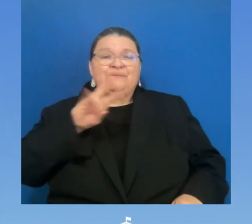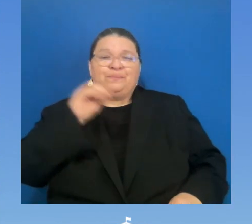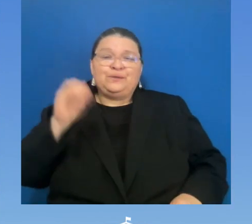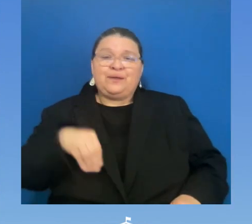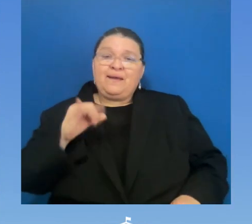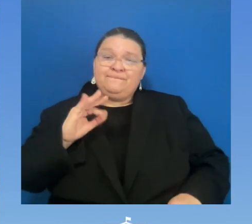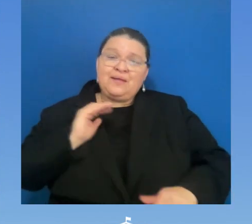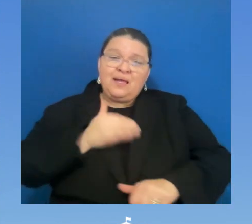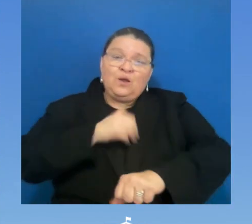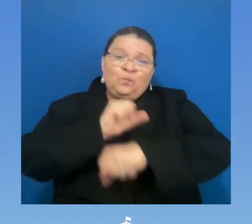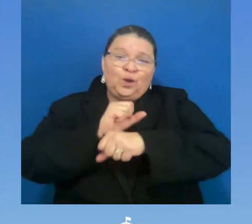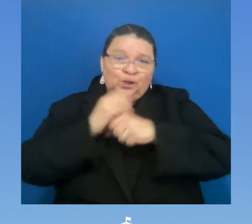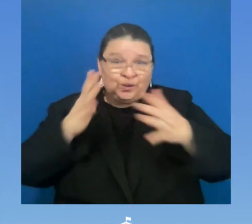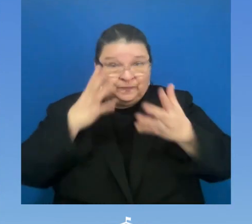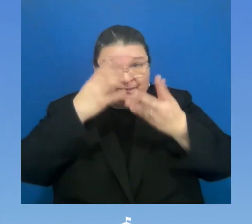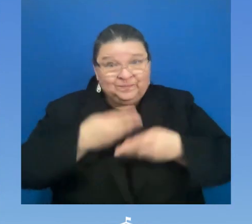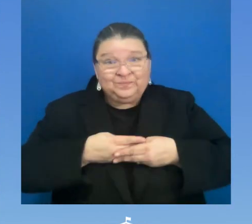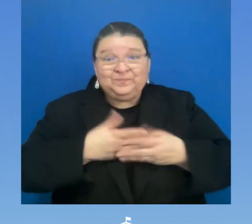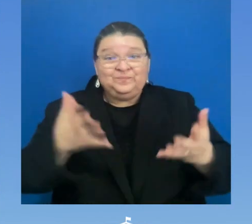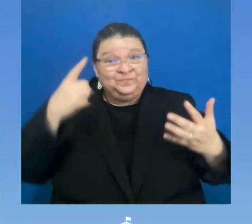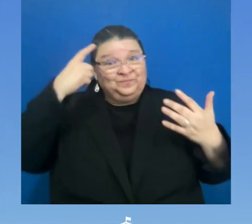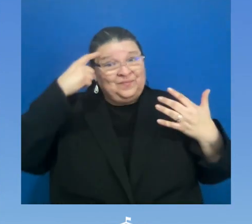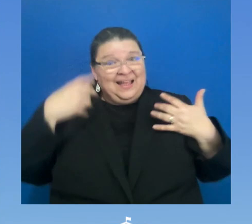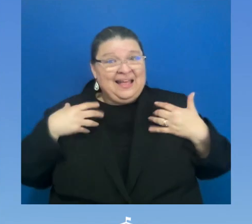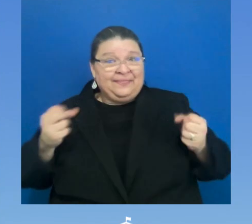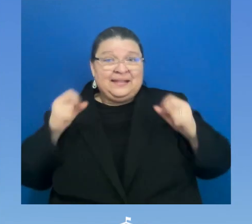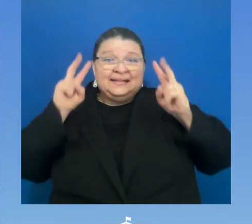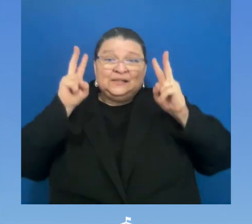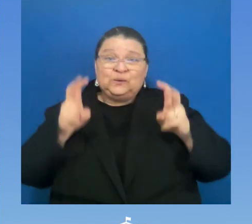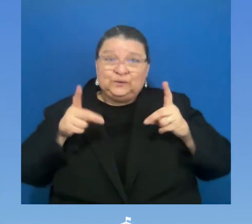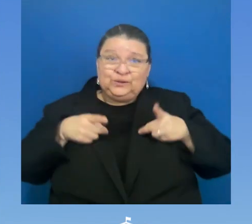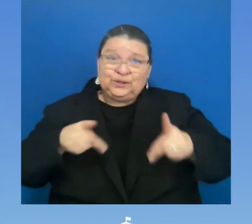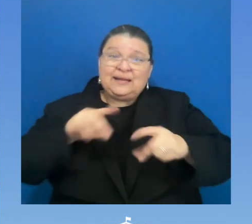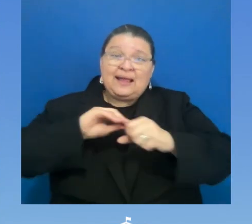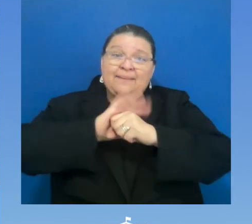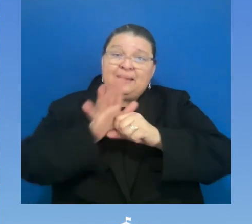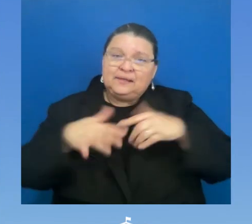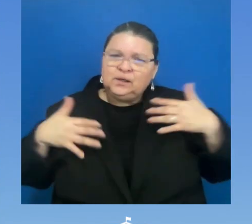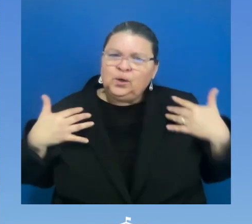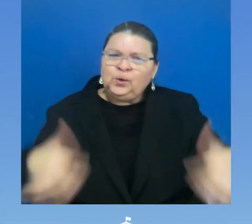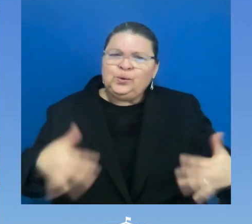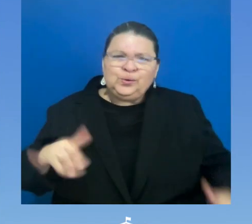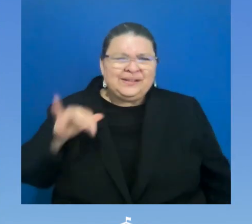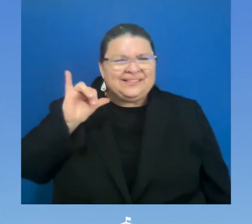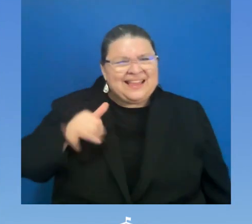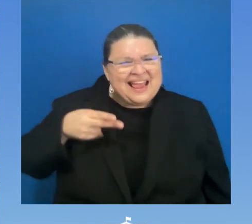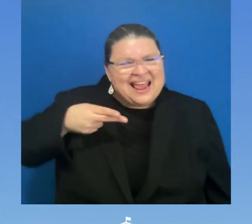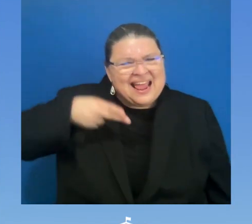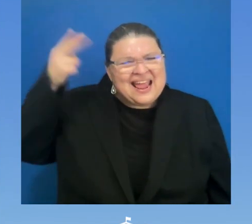That's much more significant than anything we've ever seen before. Also, we've seen in the areas of equality the ability